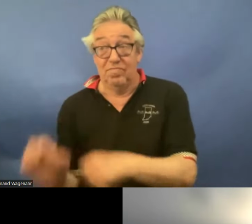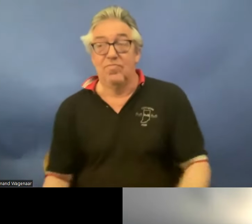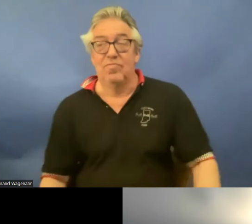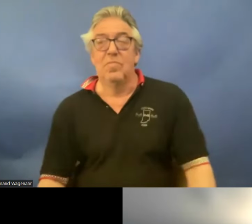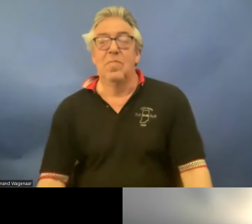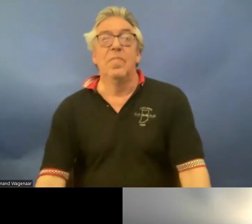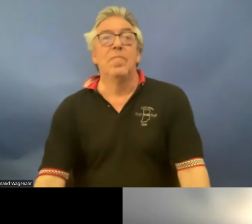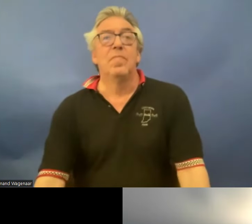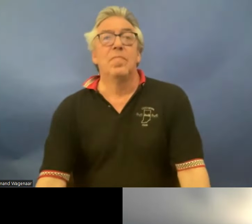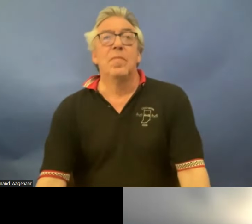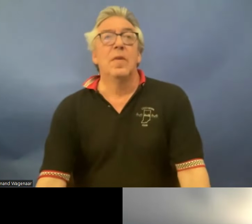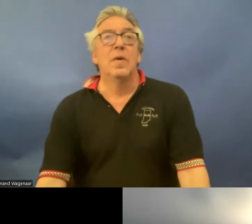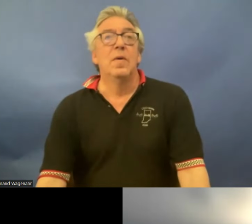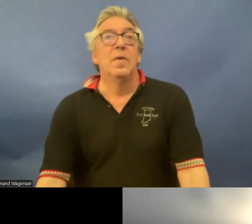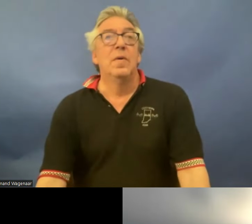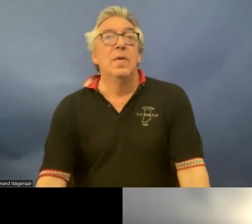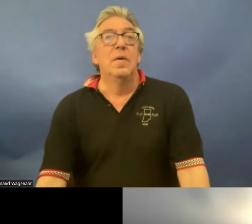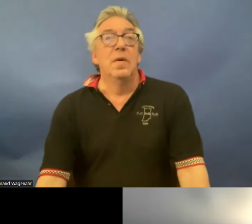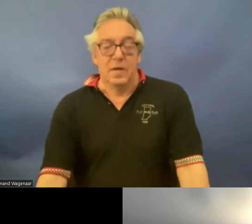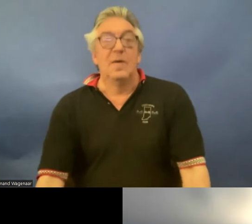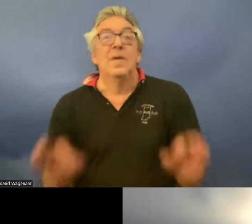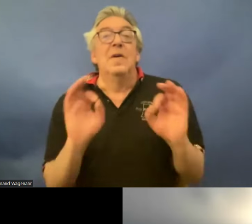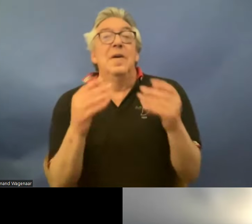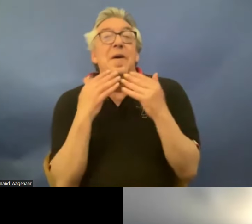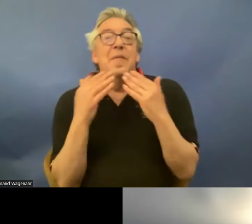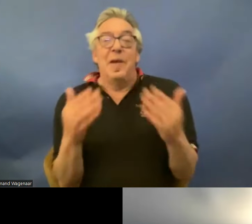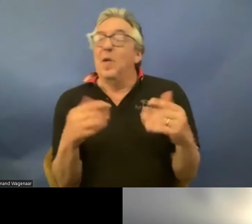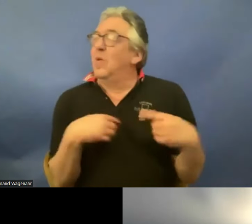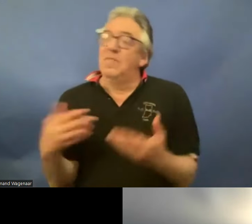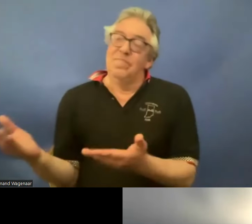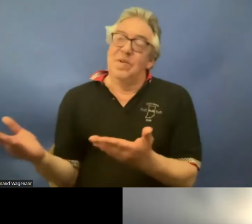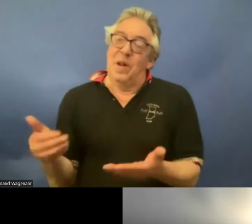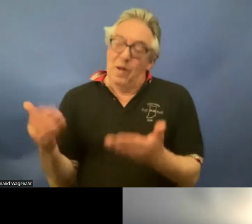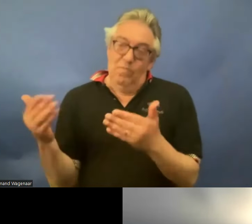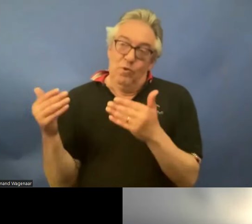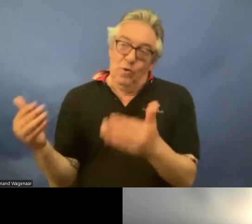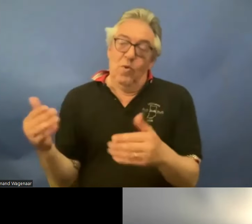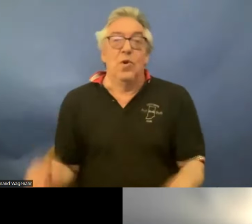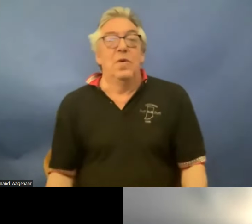Here it will be very relevant with the situation shared with Mohammad in Turkiye in terms of